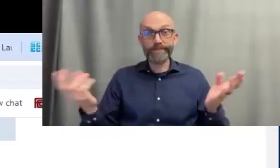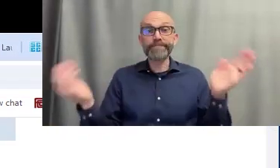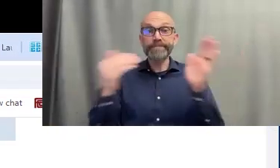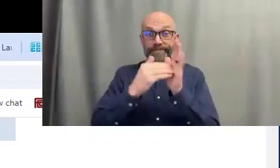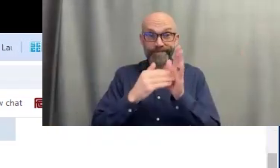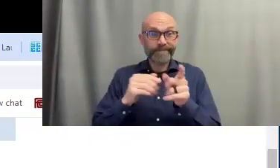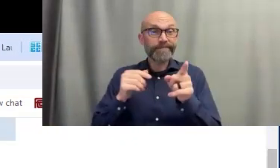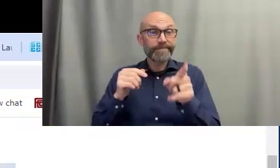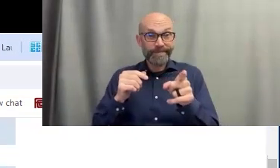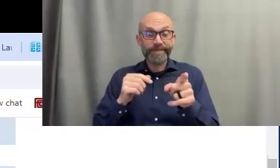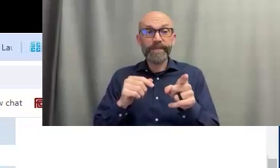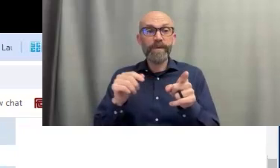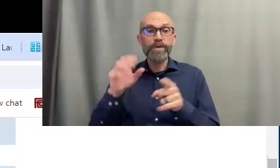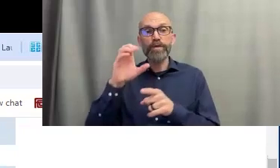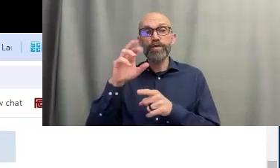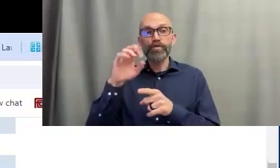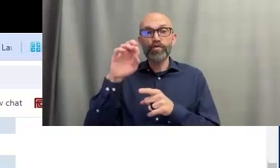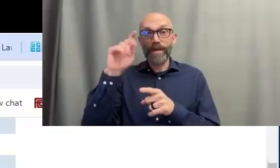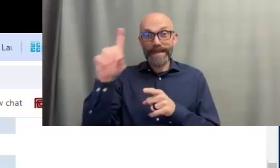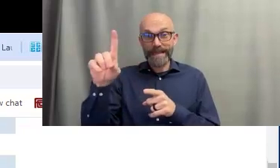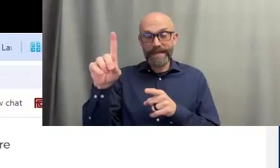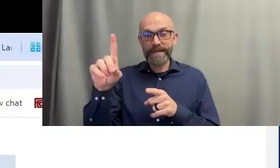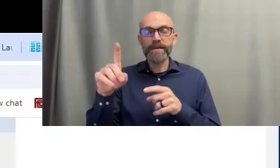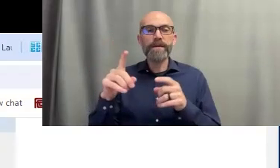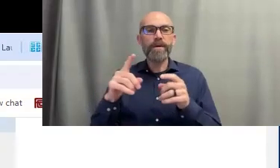So a lot of these are were developed